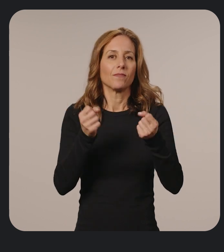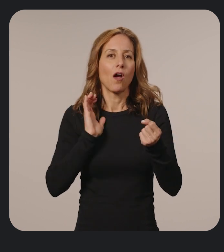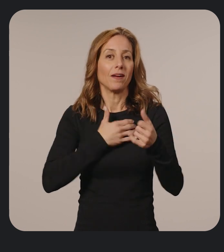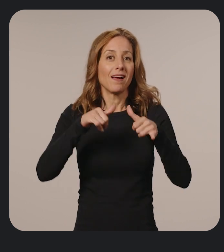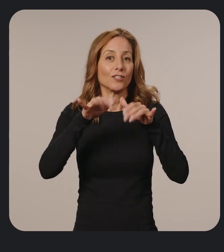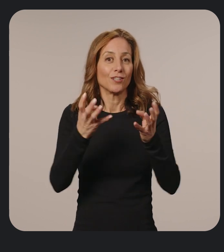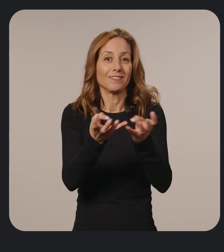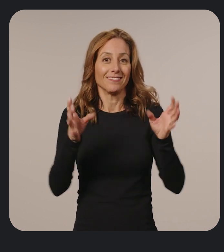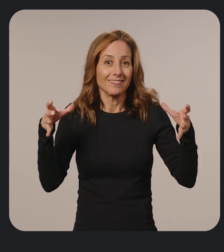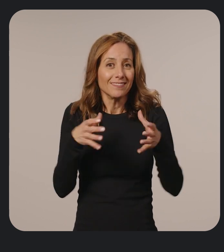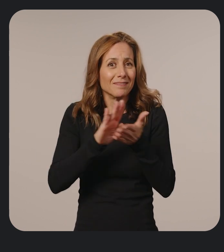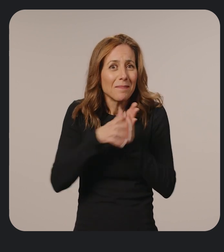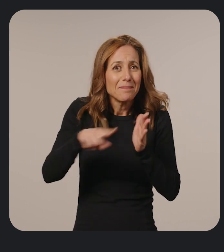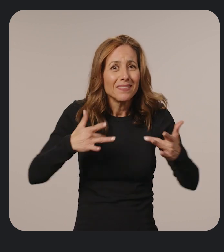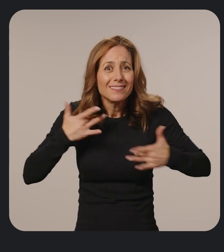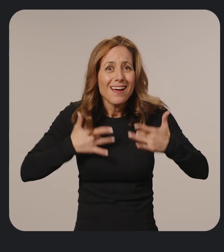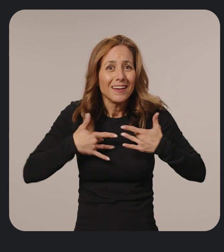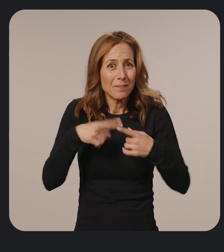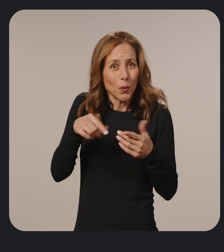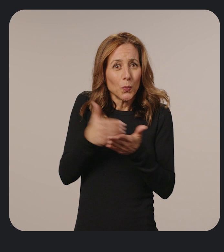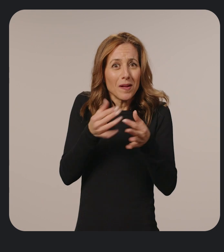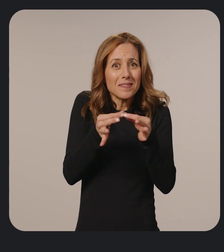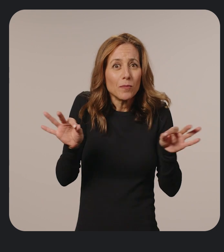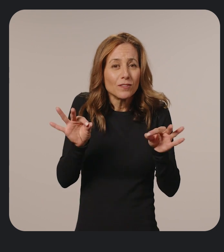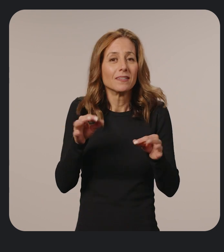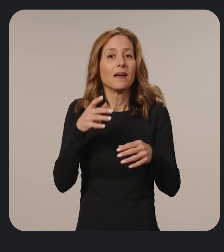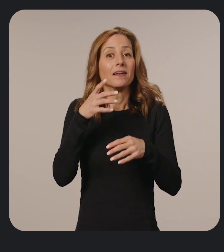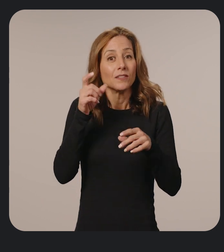We needed to get all of our engineers excited about this new language,